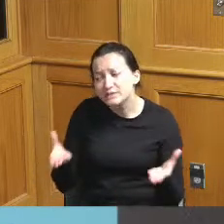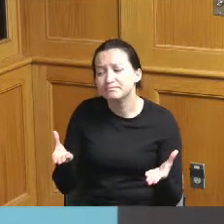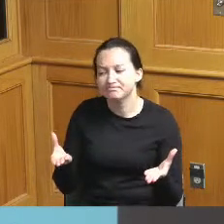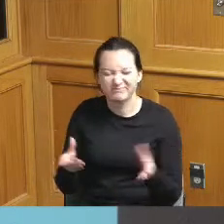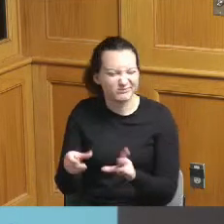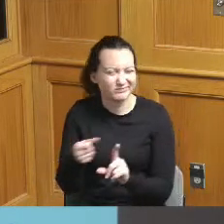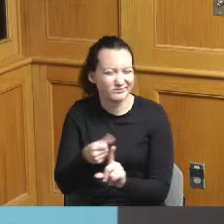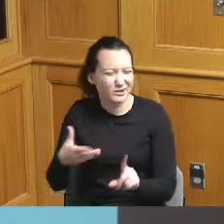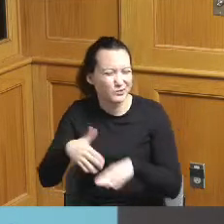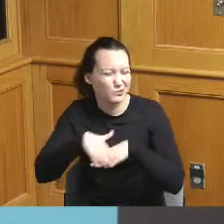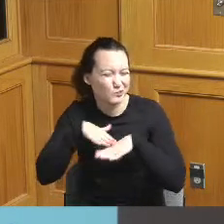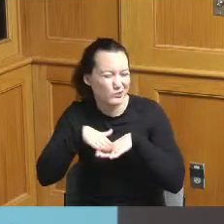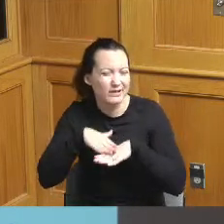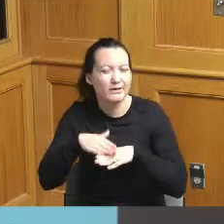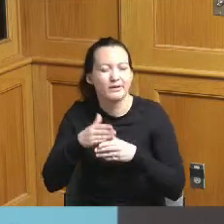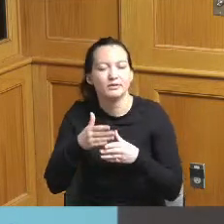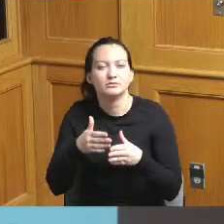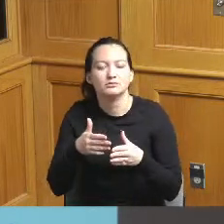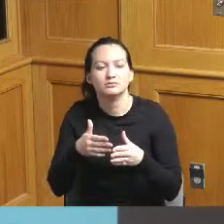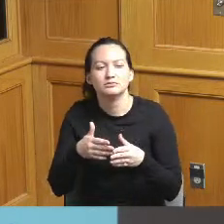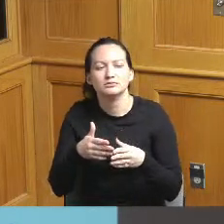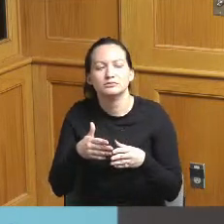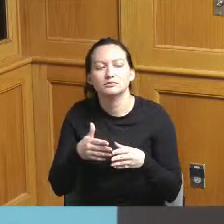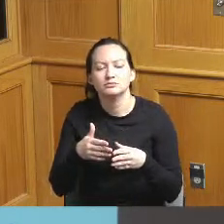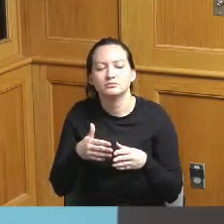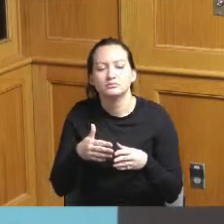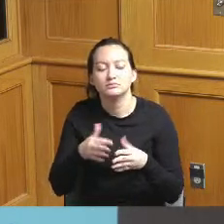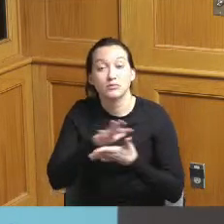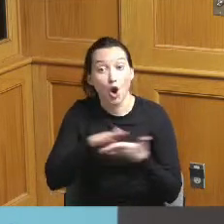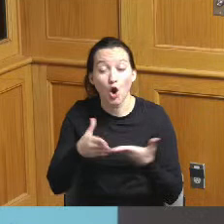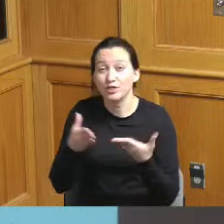bit earlier responsible for Administering Administering all of our Public Assistance